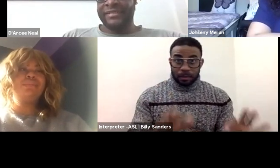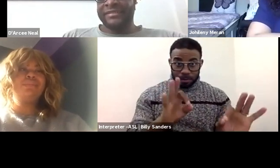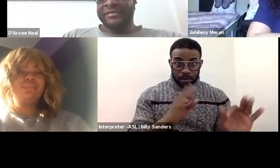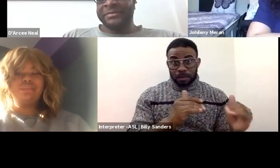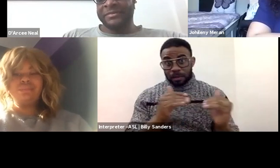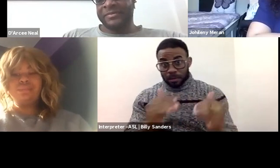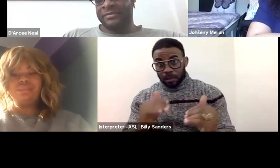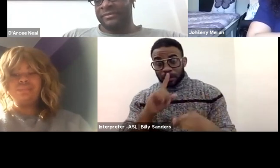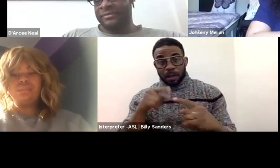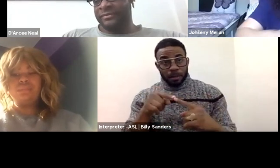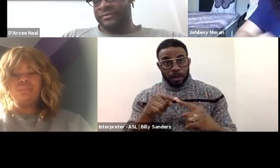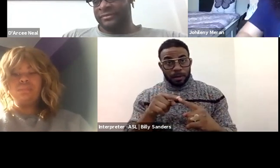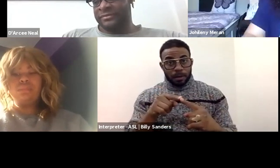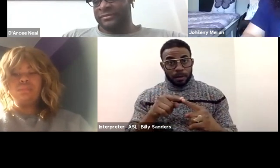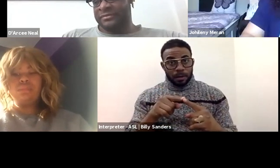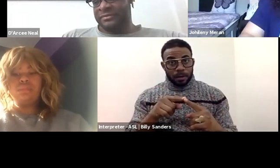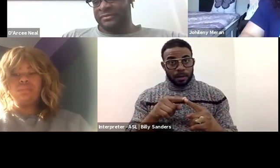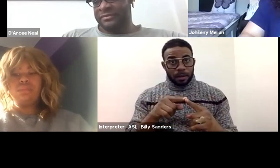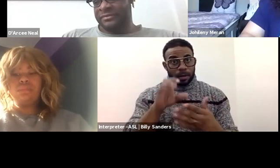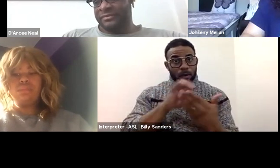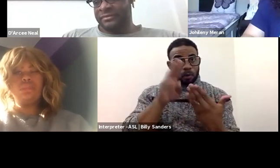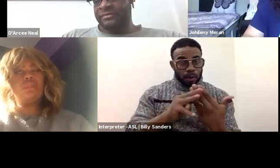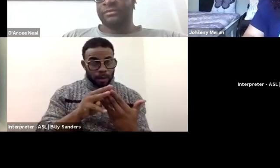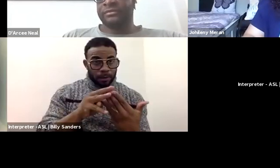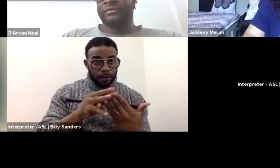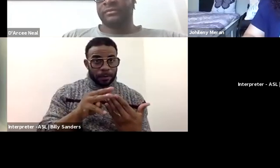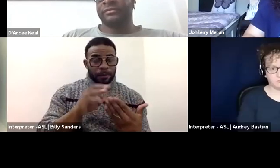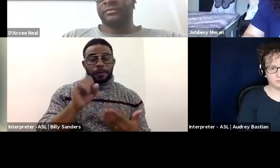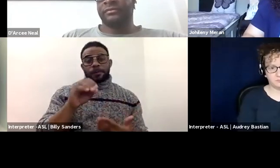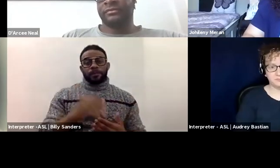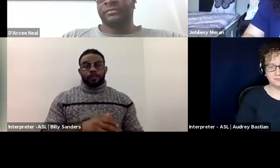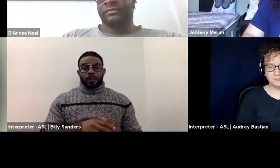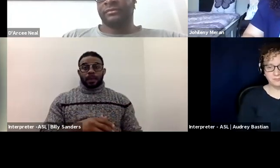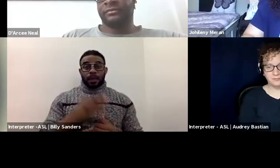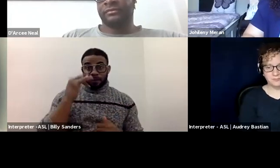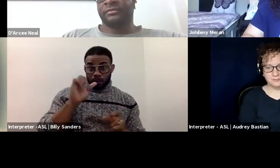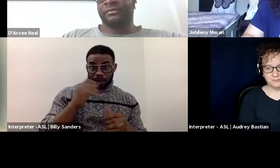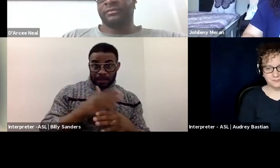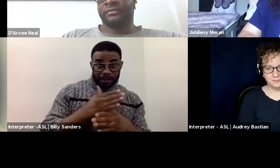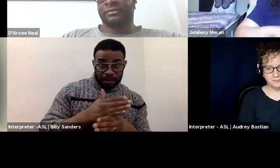and talk about the curriculum abroad. And so if you can share, if the panel can